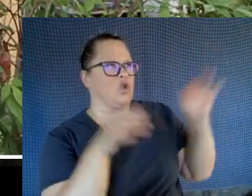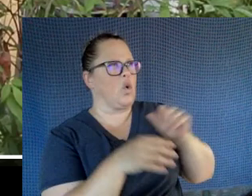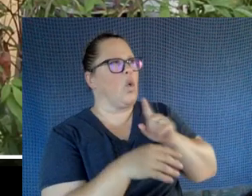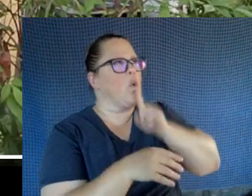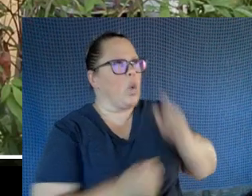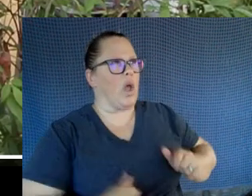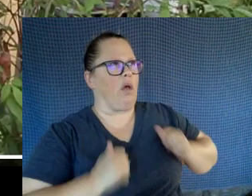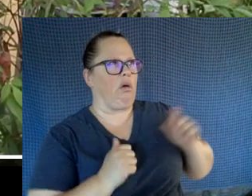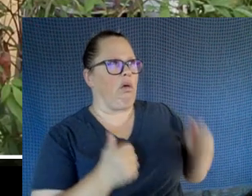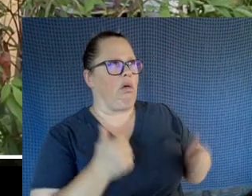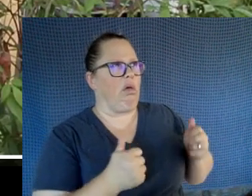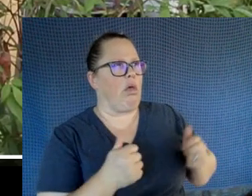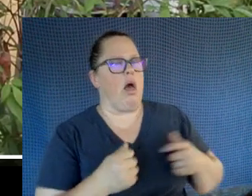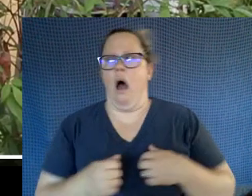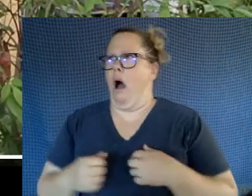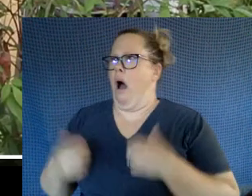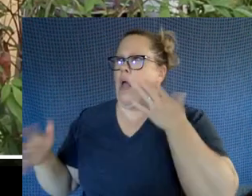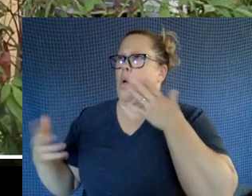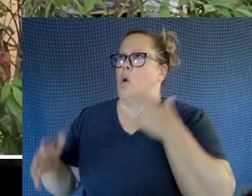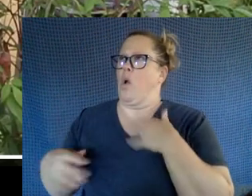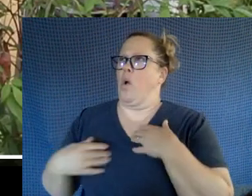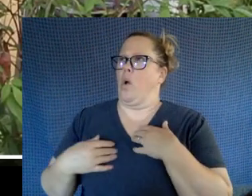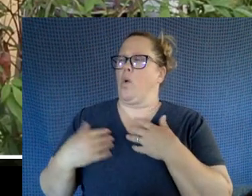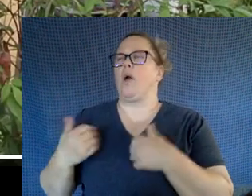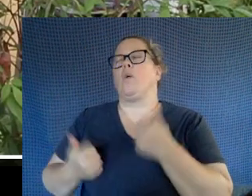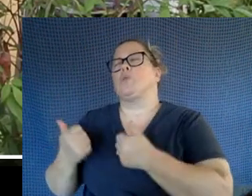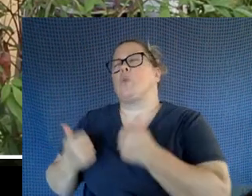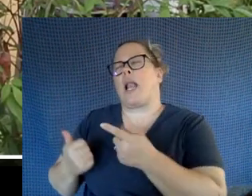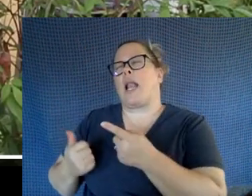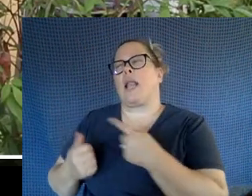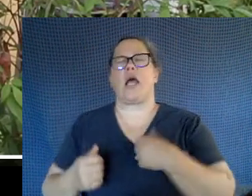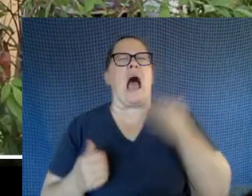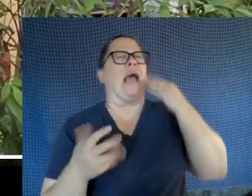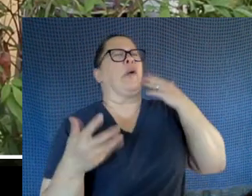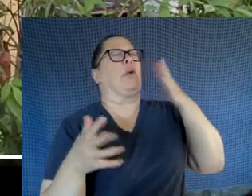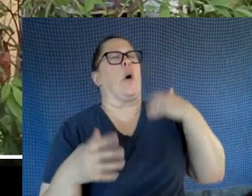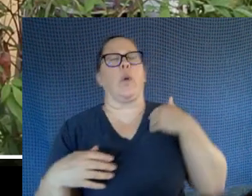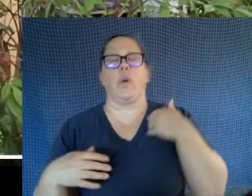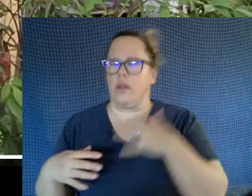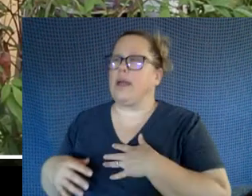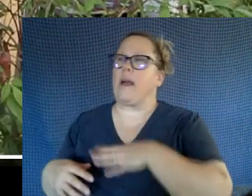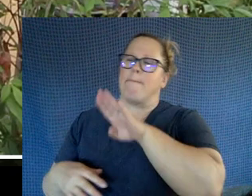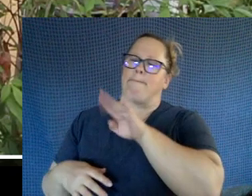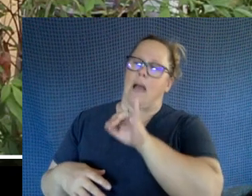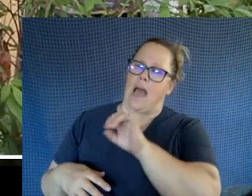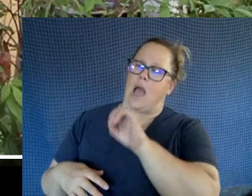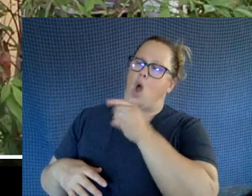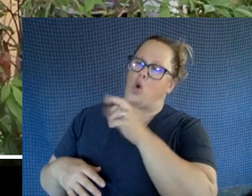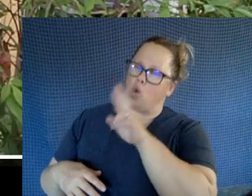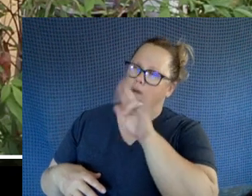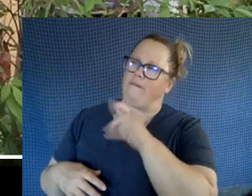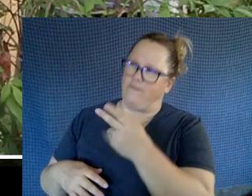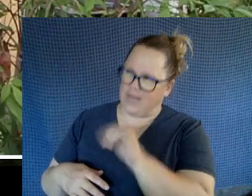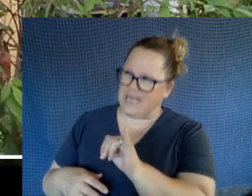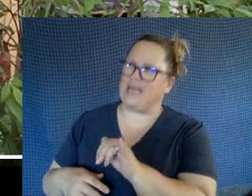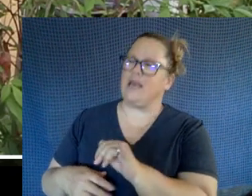I don't know why don't you tell us? Okay it's a biography. Not an autobiography. That's